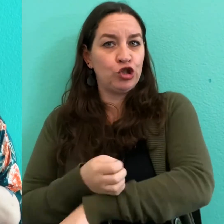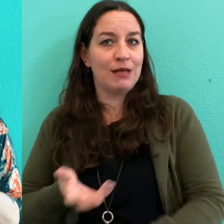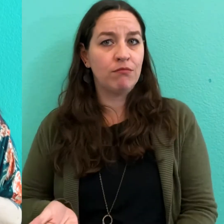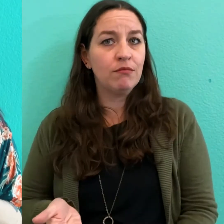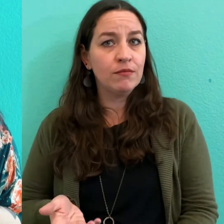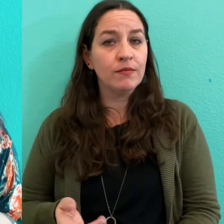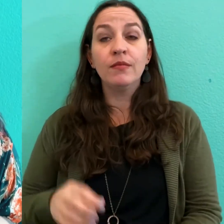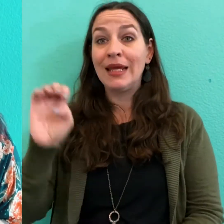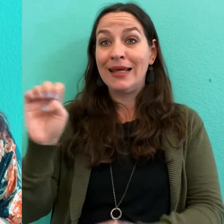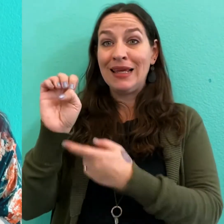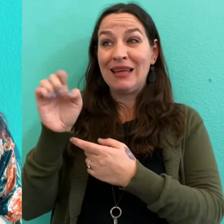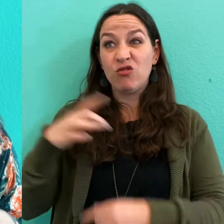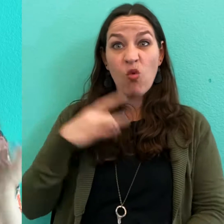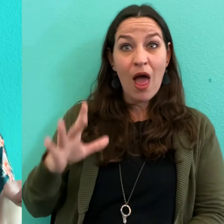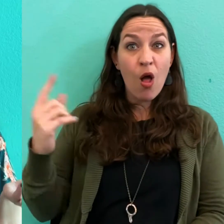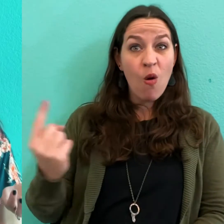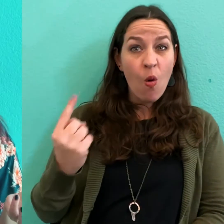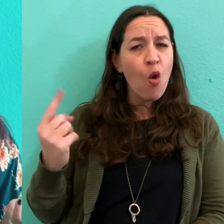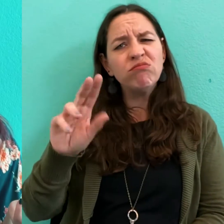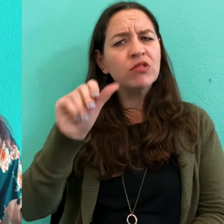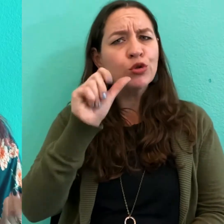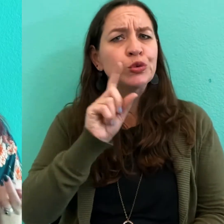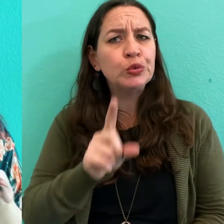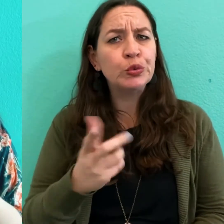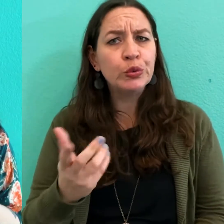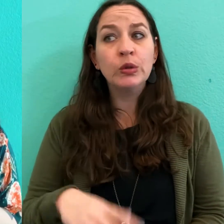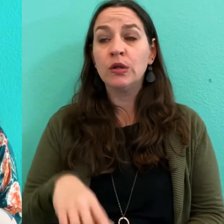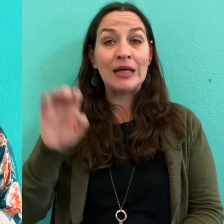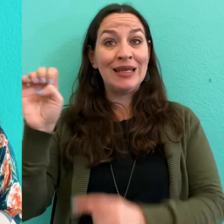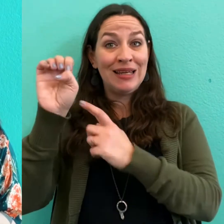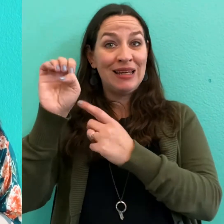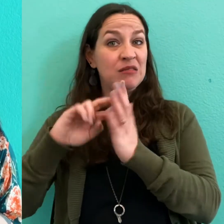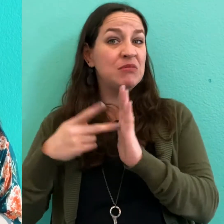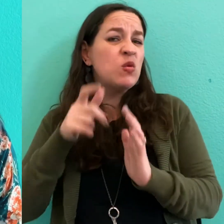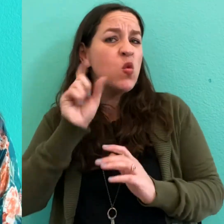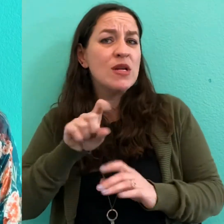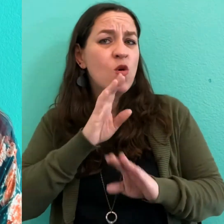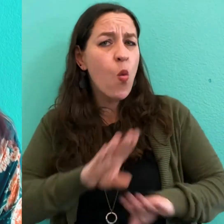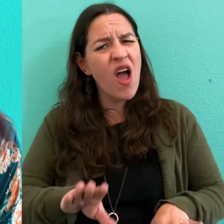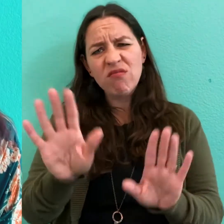So, again, it doesn't mean that an extrovert doesn't like downtime. It doesn't mean that an extrovert doesn't need quiet.